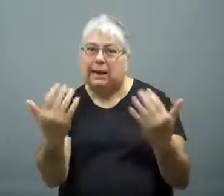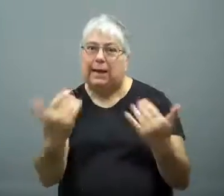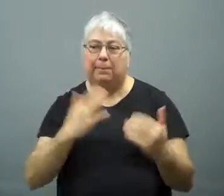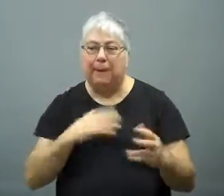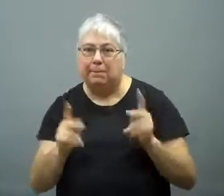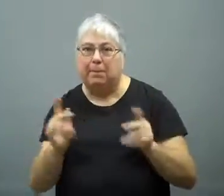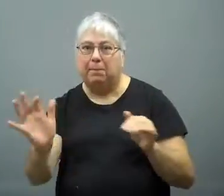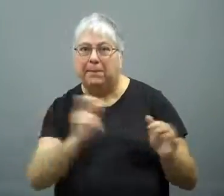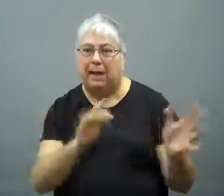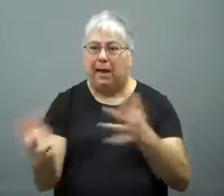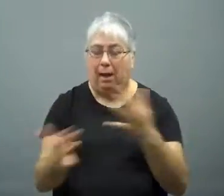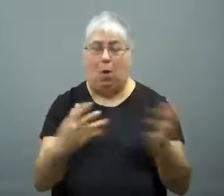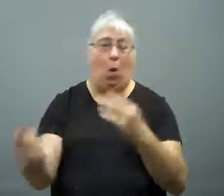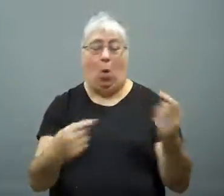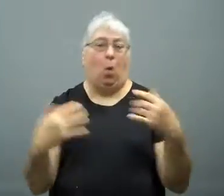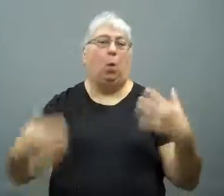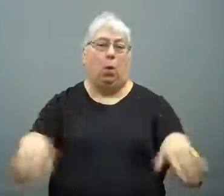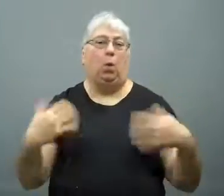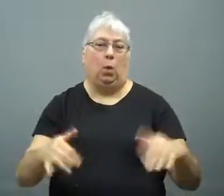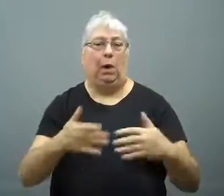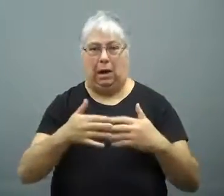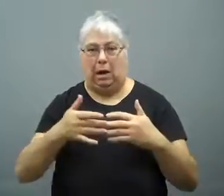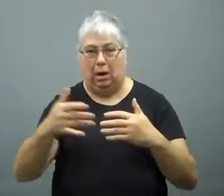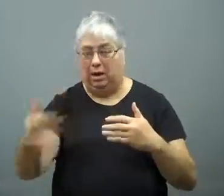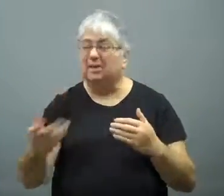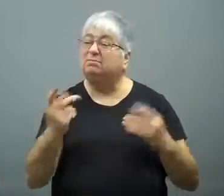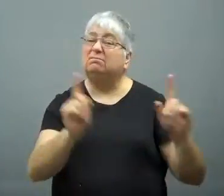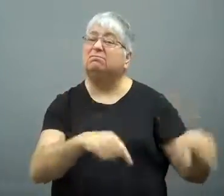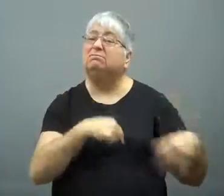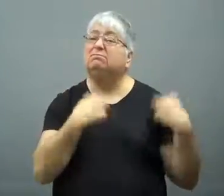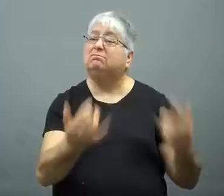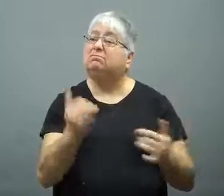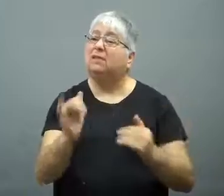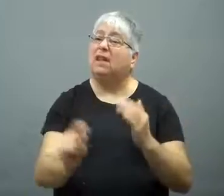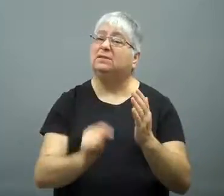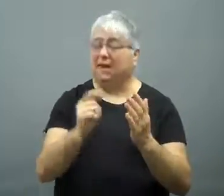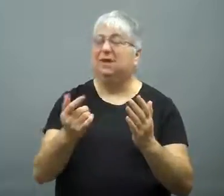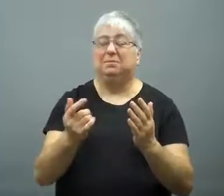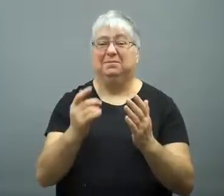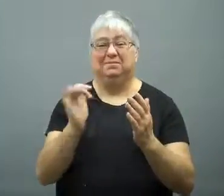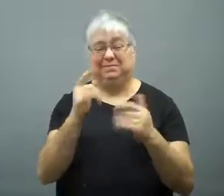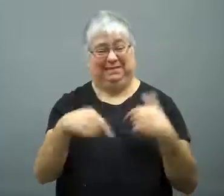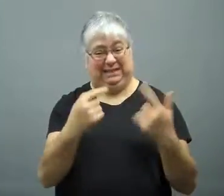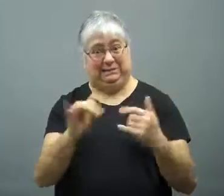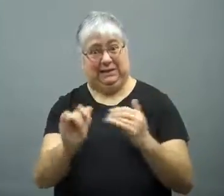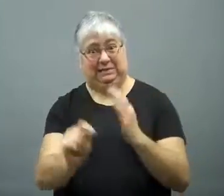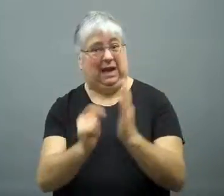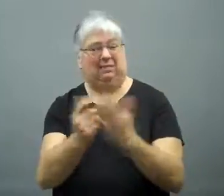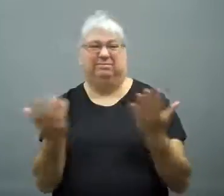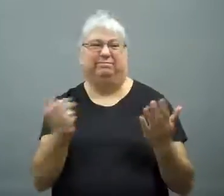There was a lot of drama surrounding U.S. attempts to free the hostages.